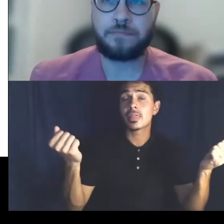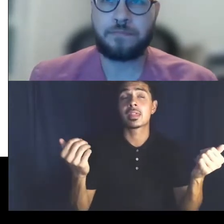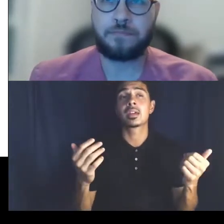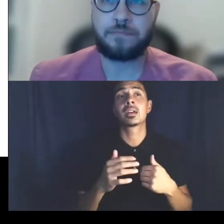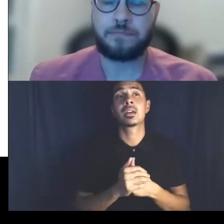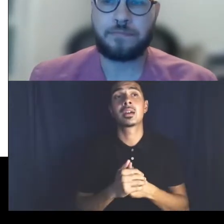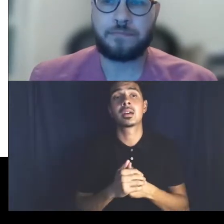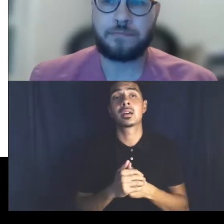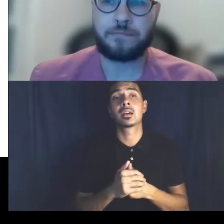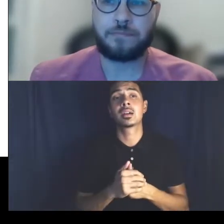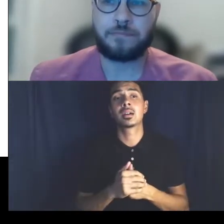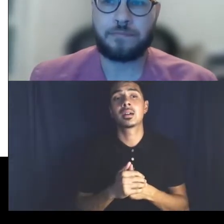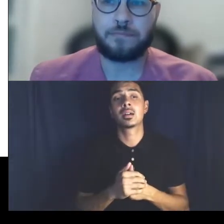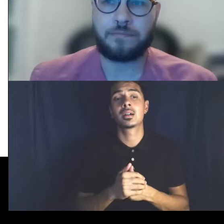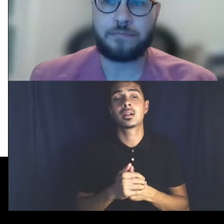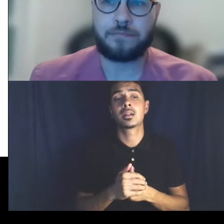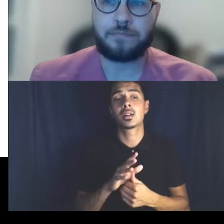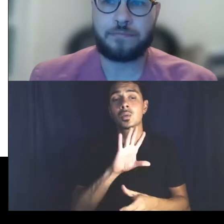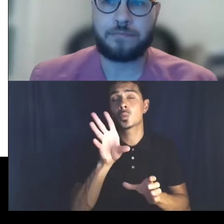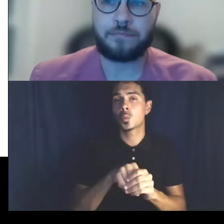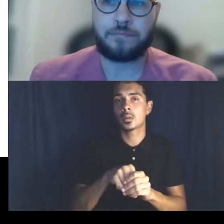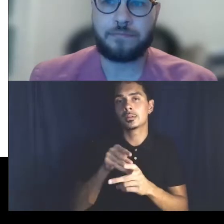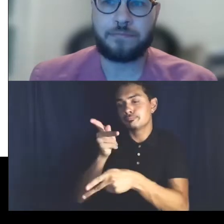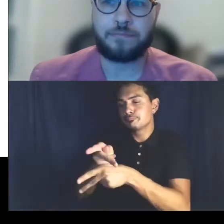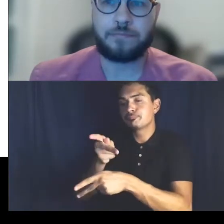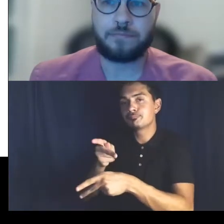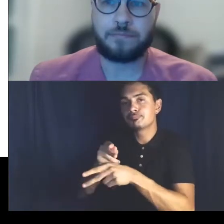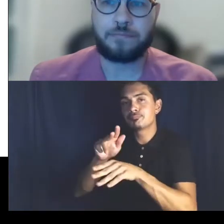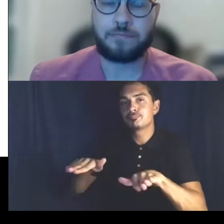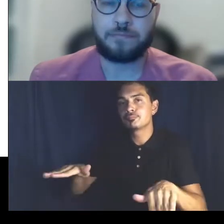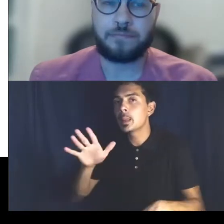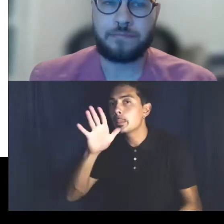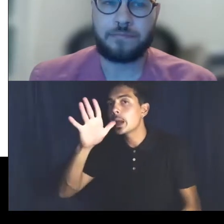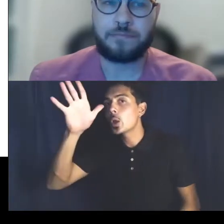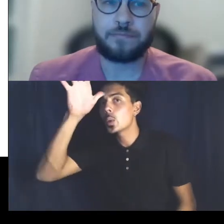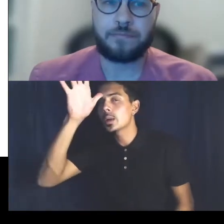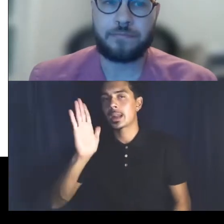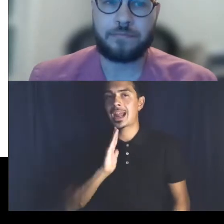It includes parenting, so our right to parent or not parent.